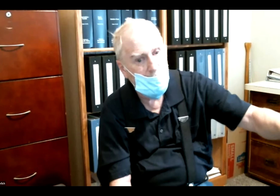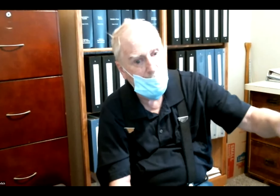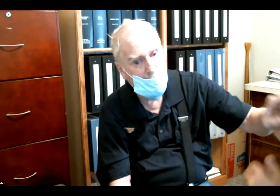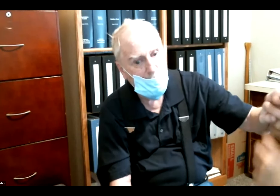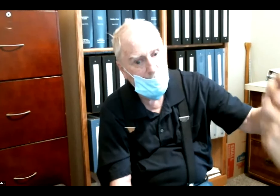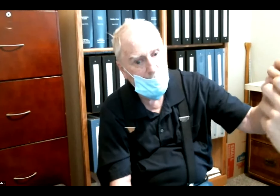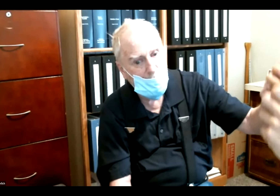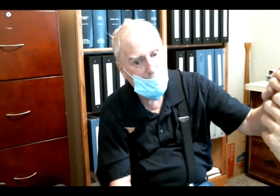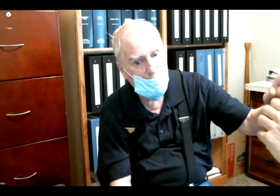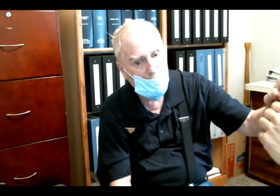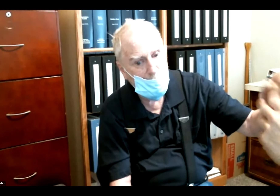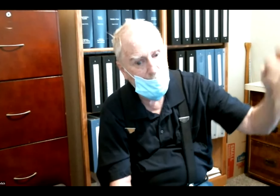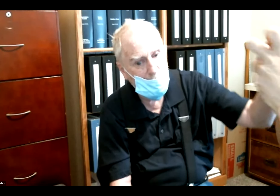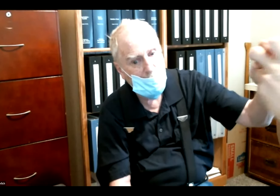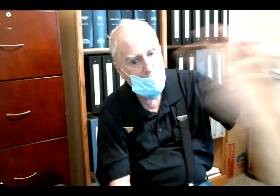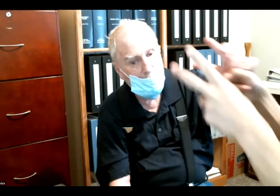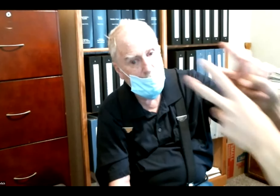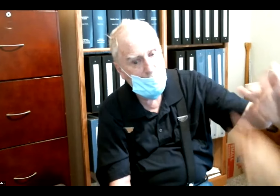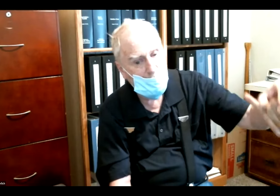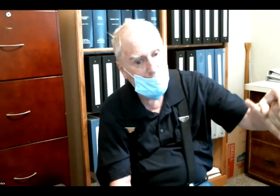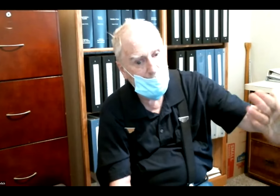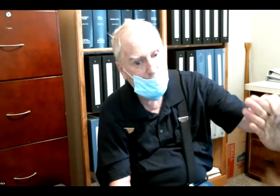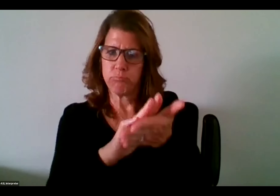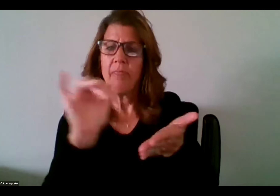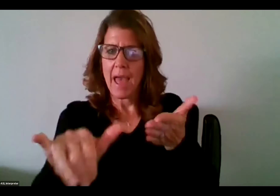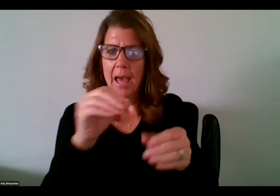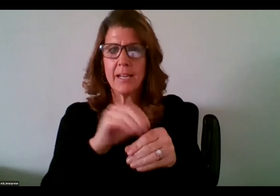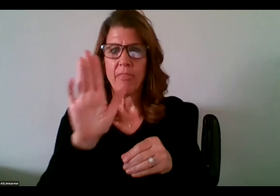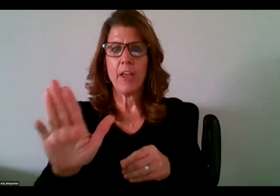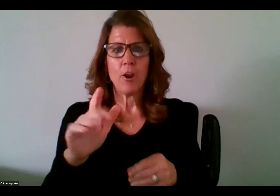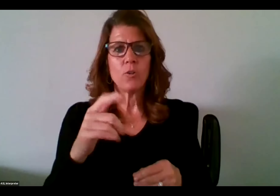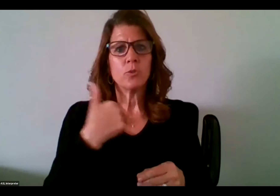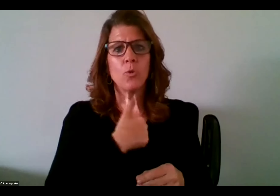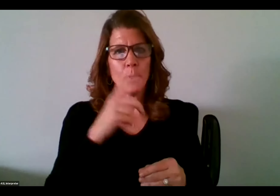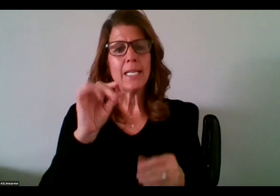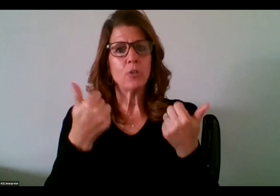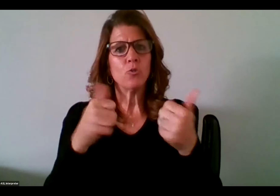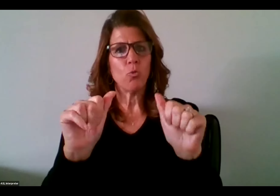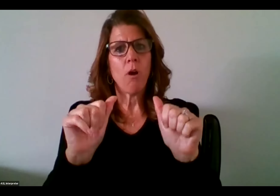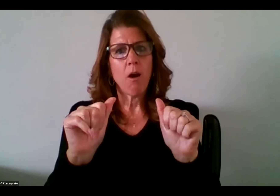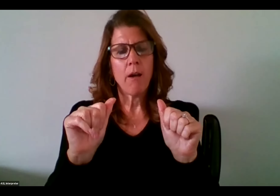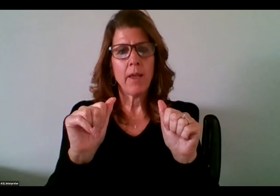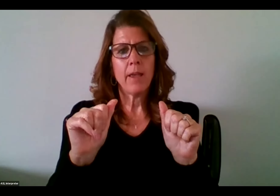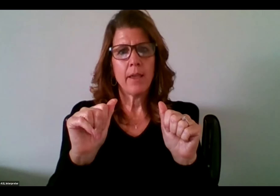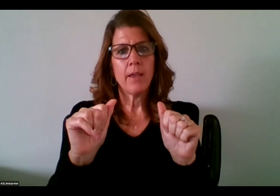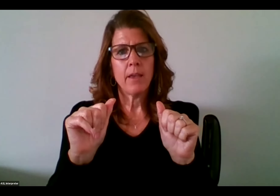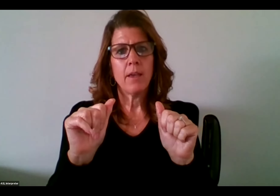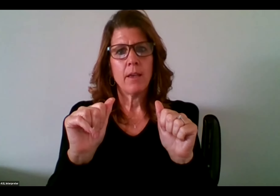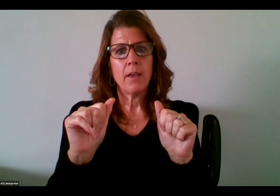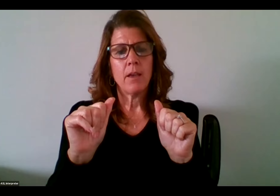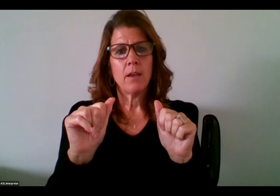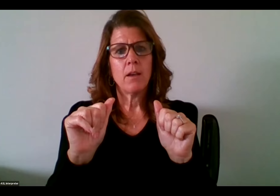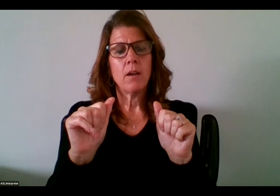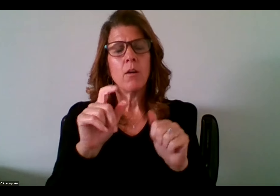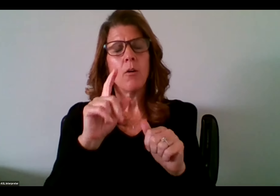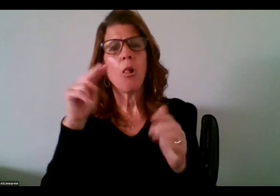the states that have job description. We tried to be pretty, tried to look at what other